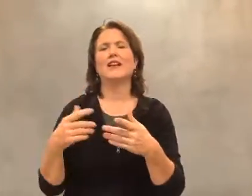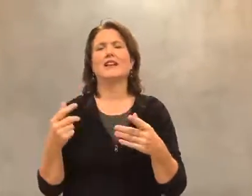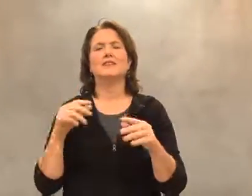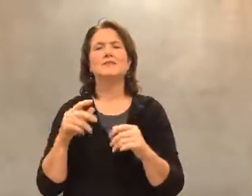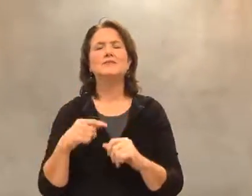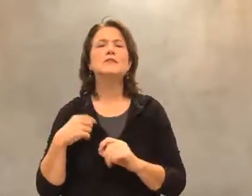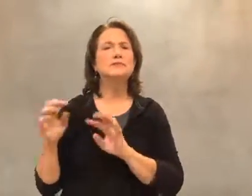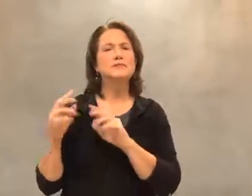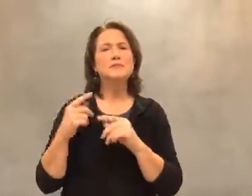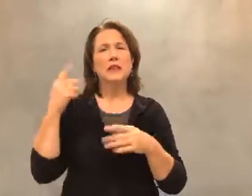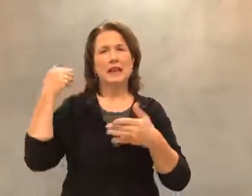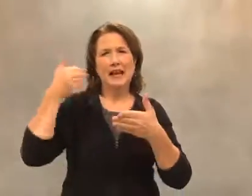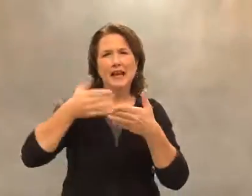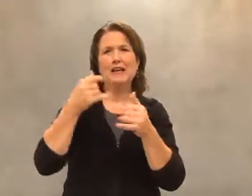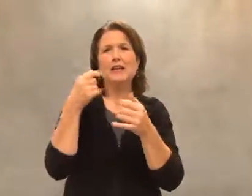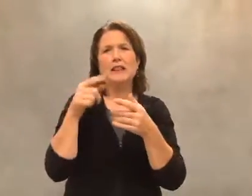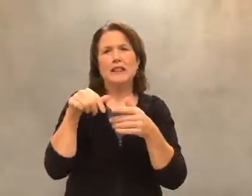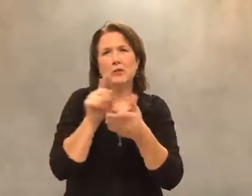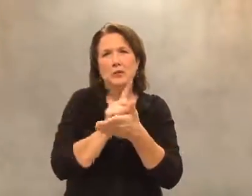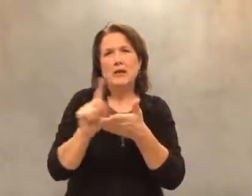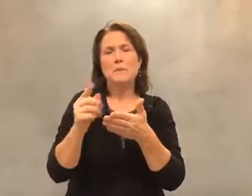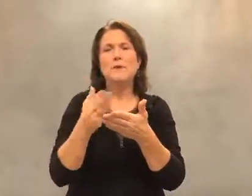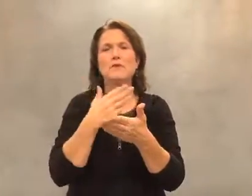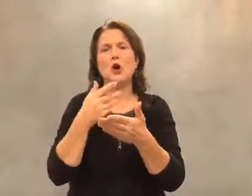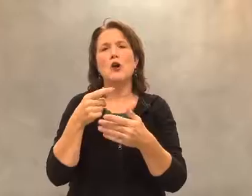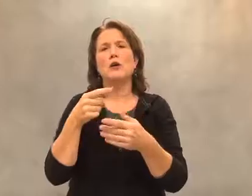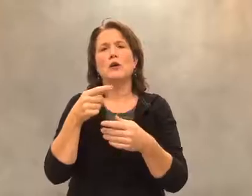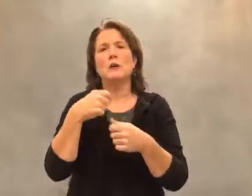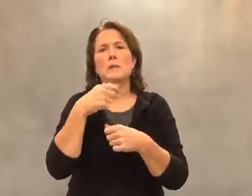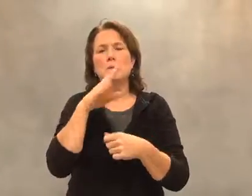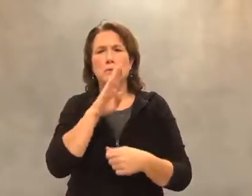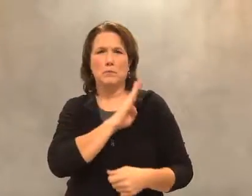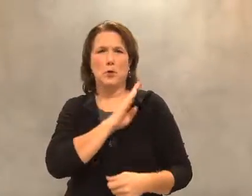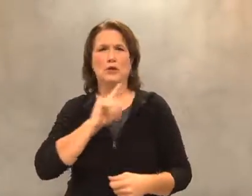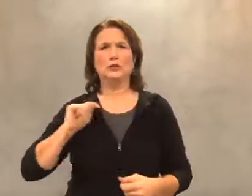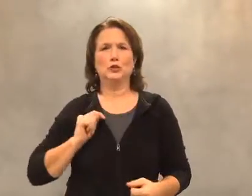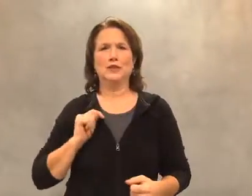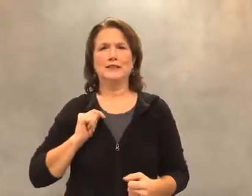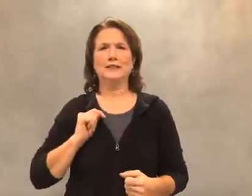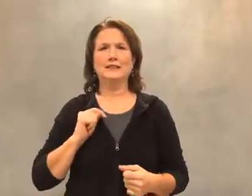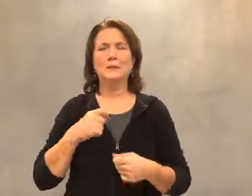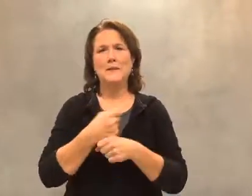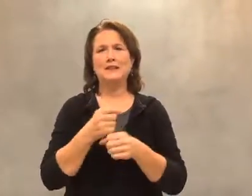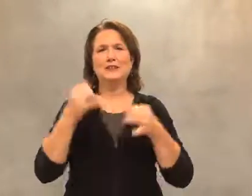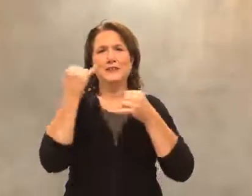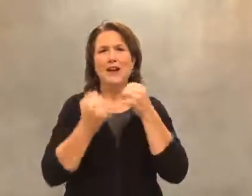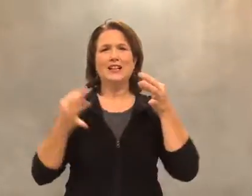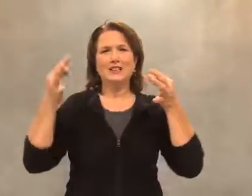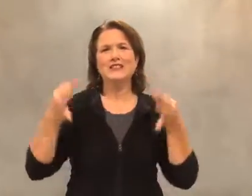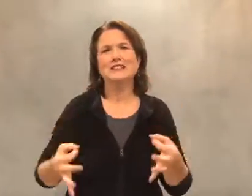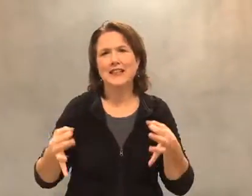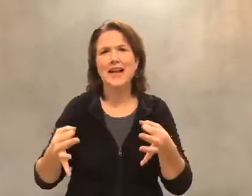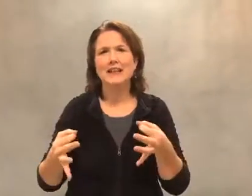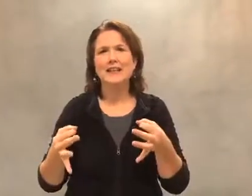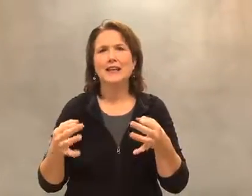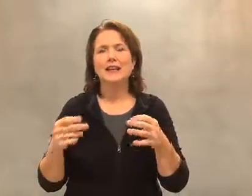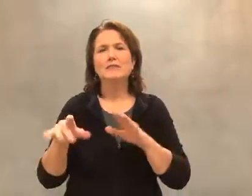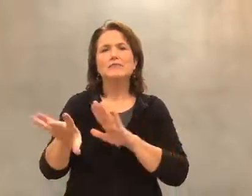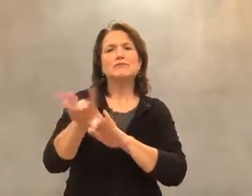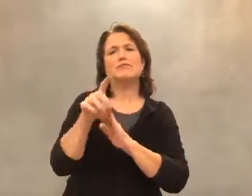The week before the Board of Trustees made their final decision